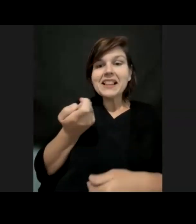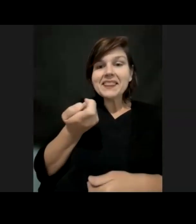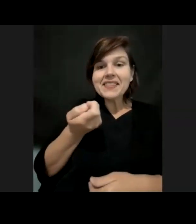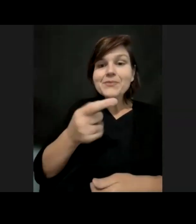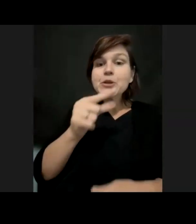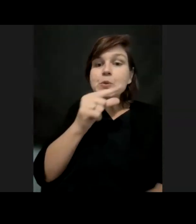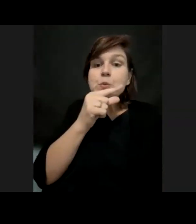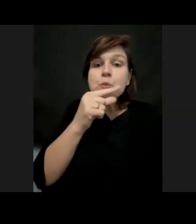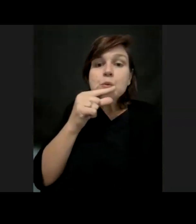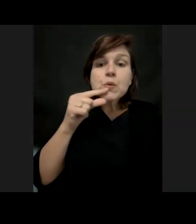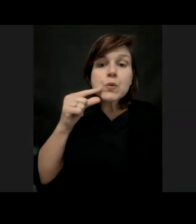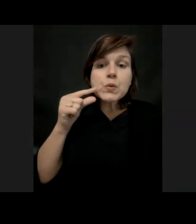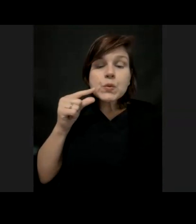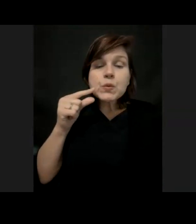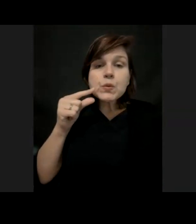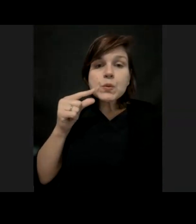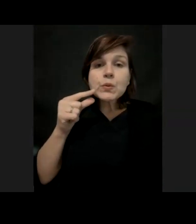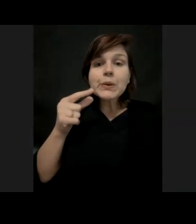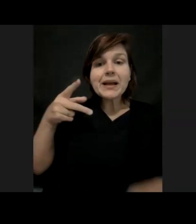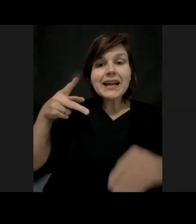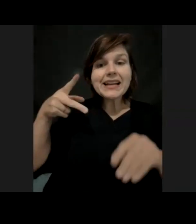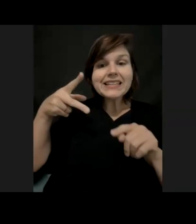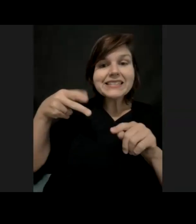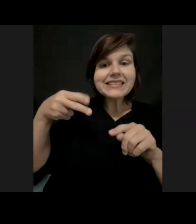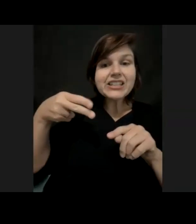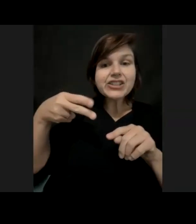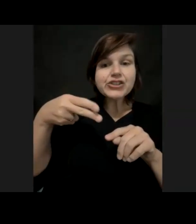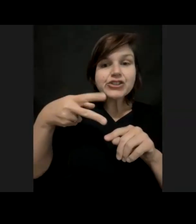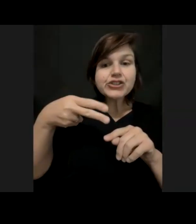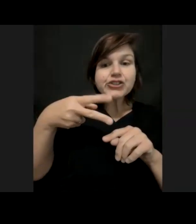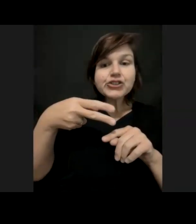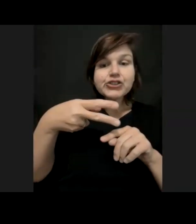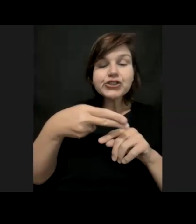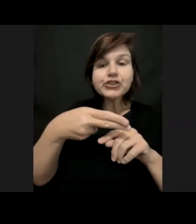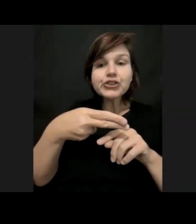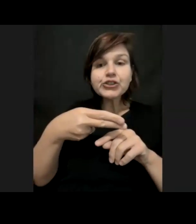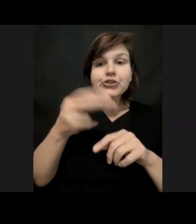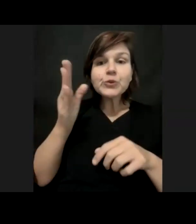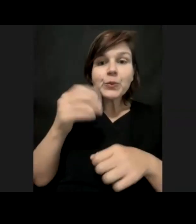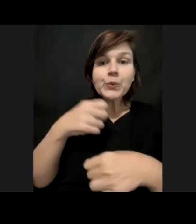...and I’ve got my scissors and I'm going to make Mr. Socks the Fox.